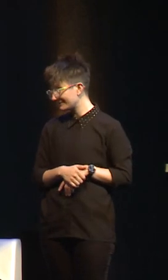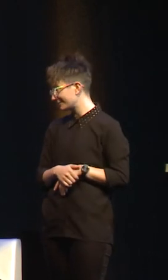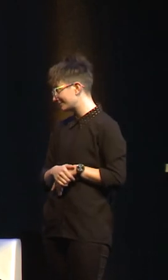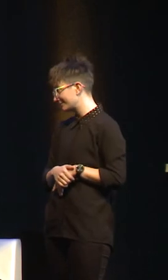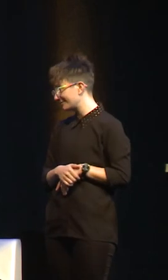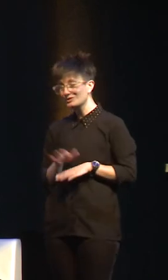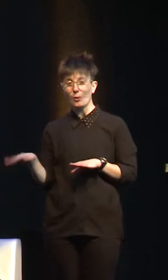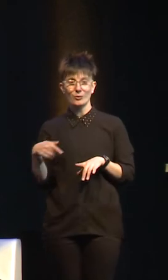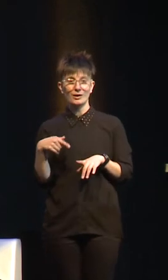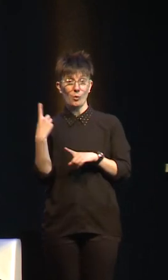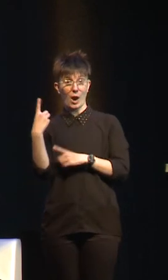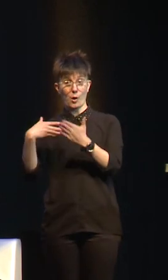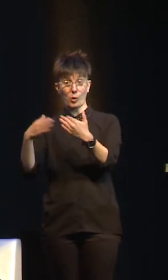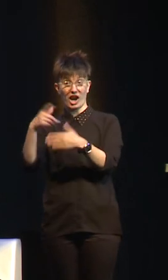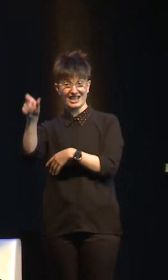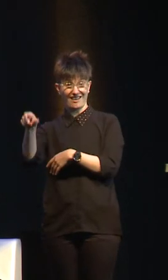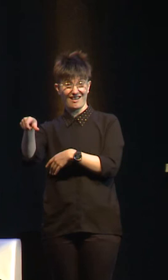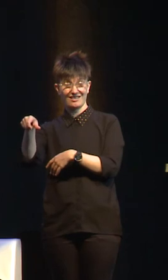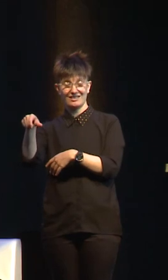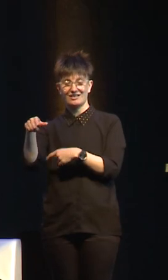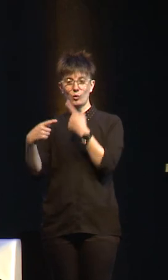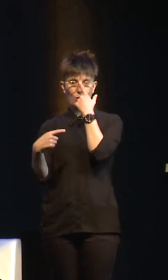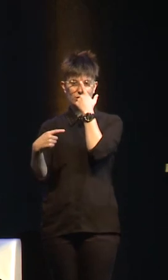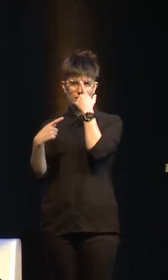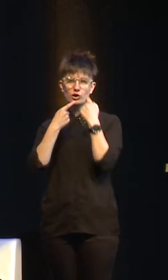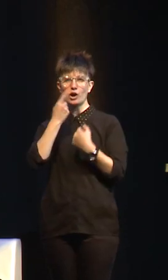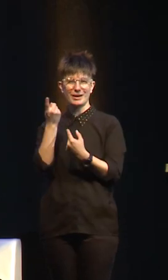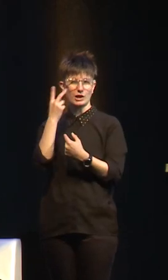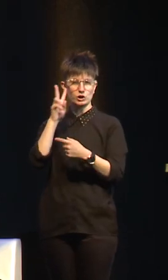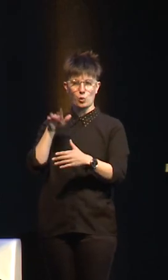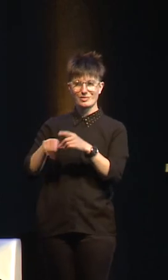organizers said or one of the comments I saw reported in the newspapers is ‘adults think